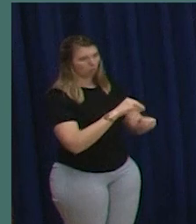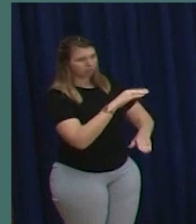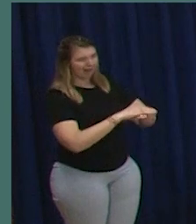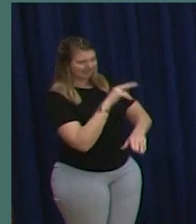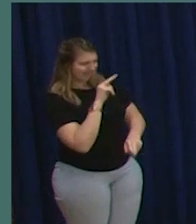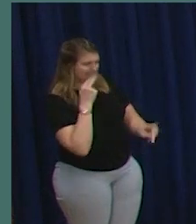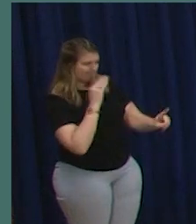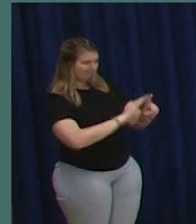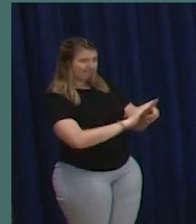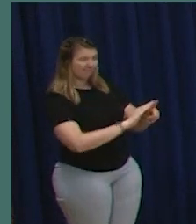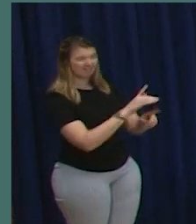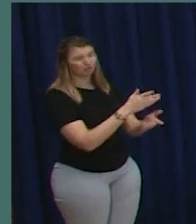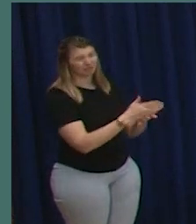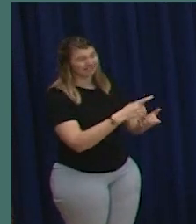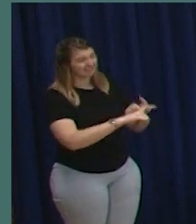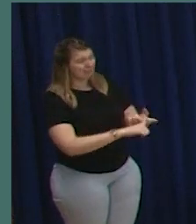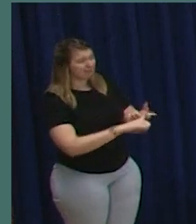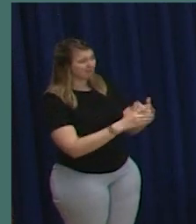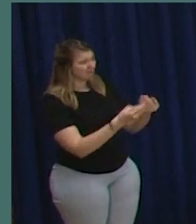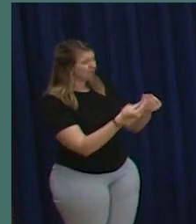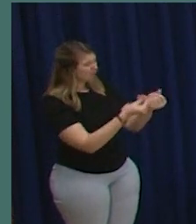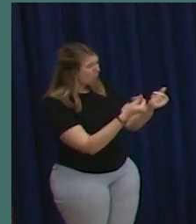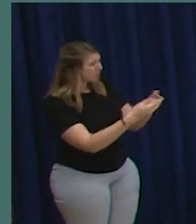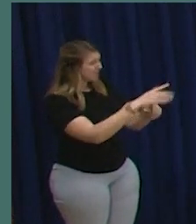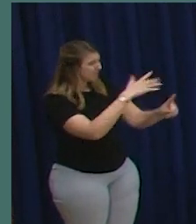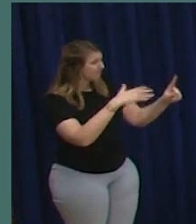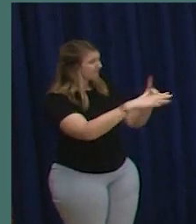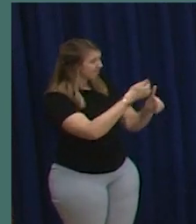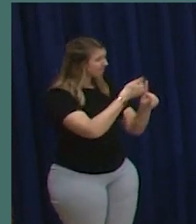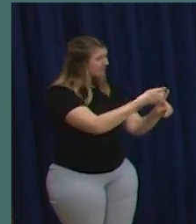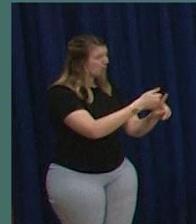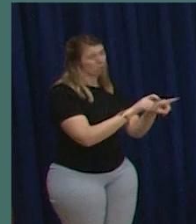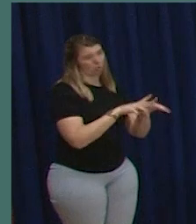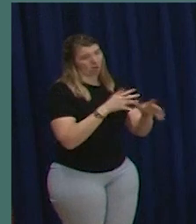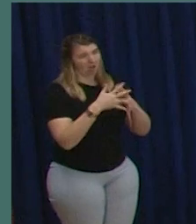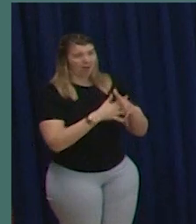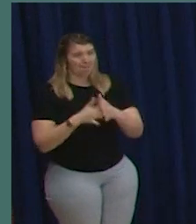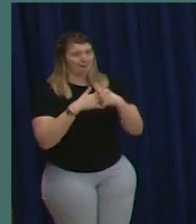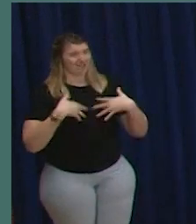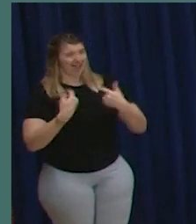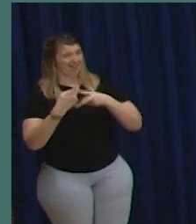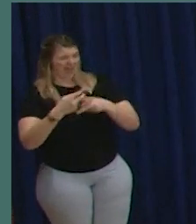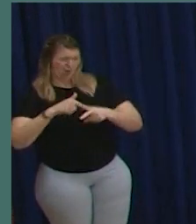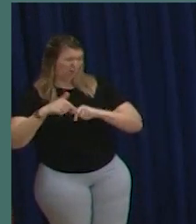of depends on your resources. American Health Care versus a UK University it's not the same thing,